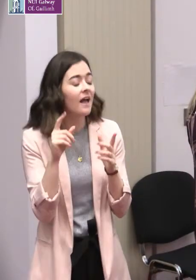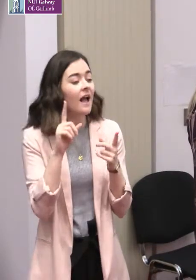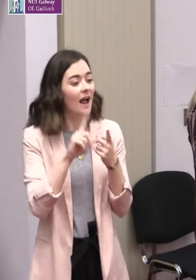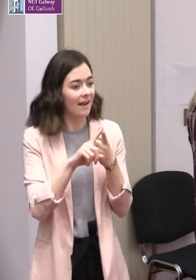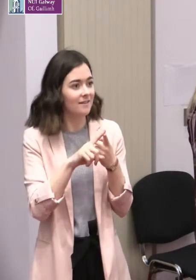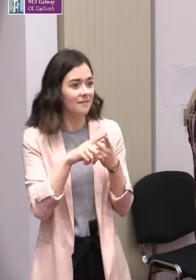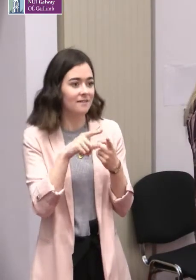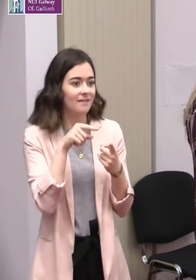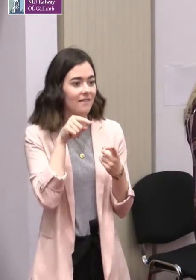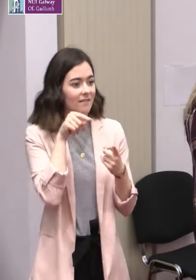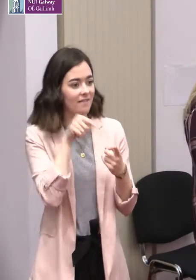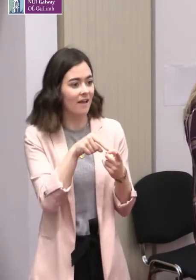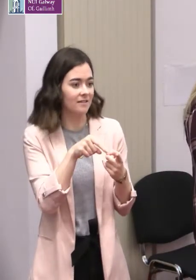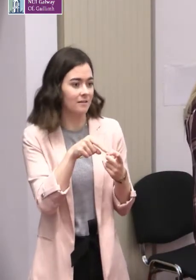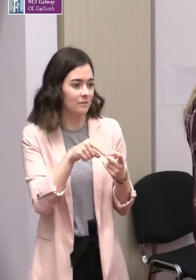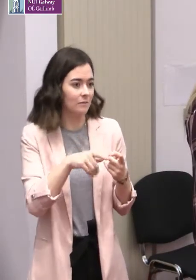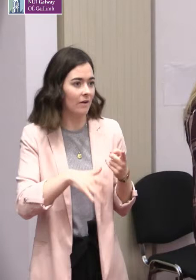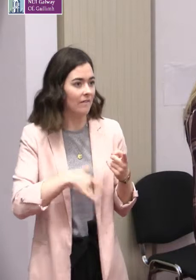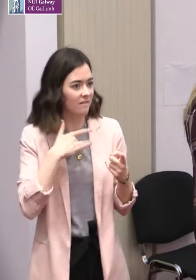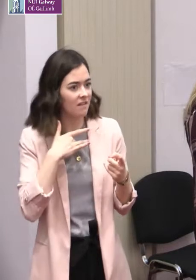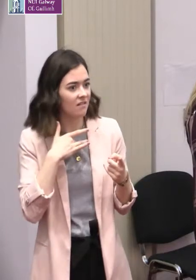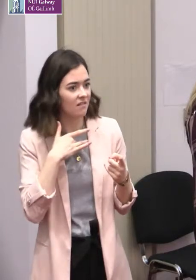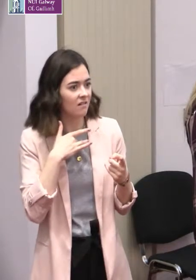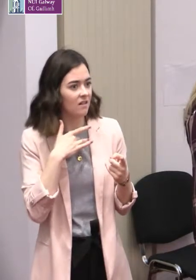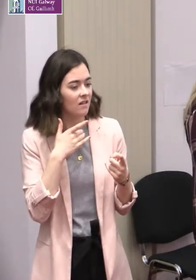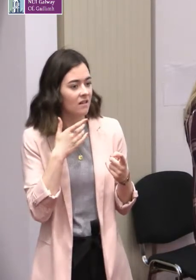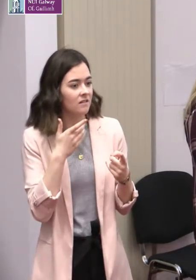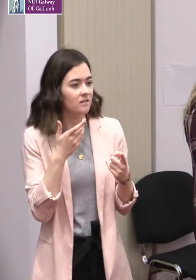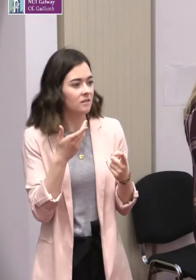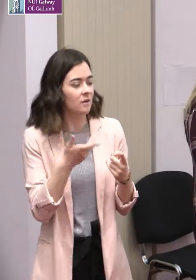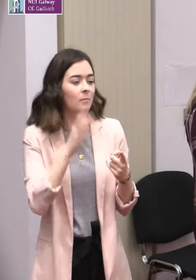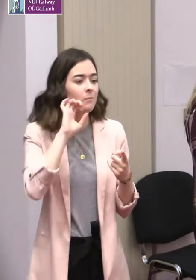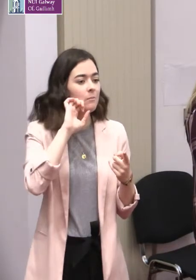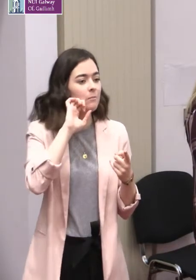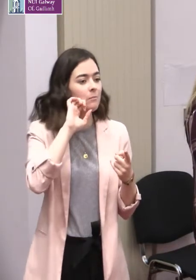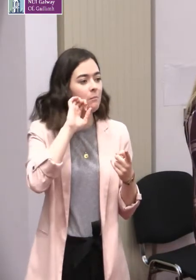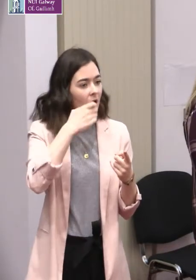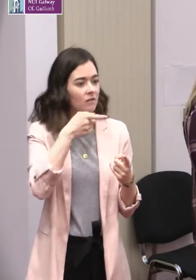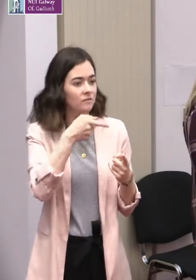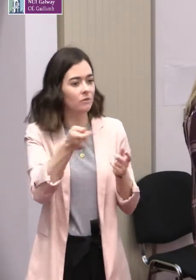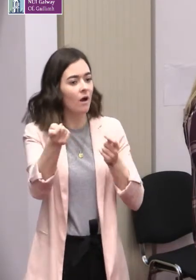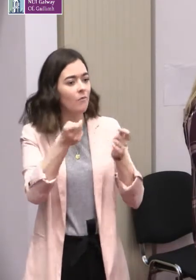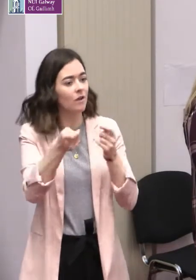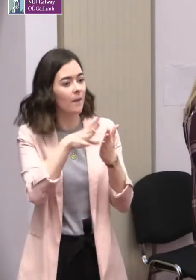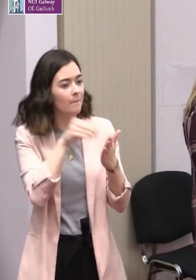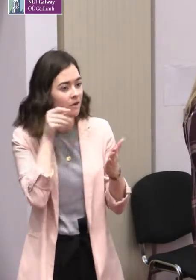That's where I thought, you know what, because we operate that model, we don't have the funding